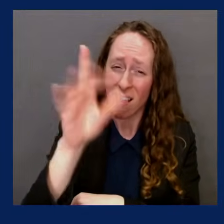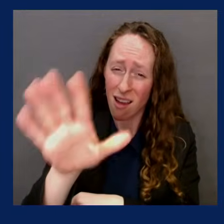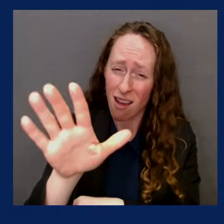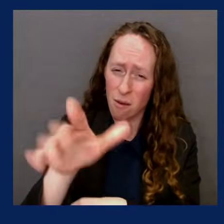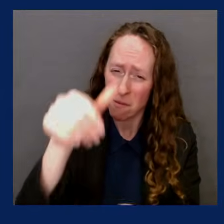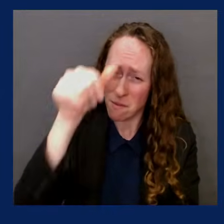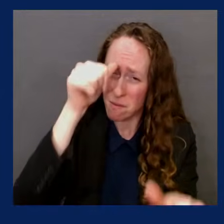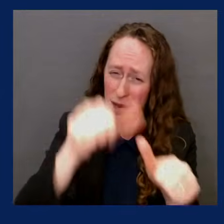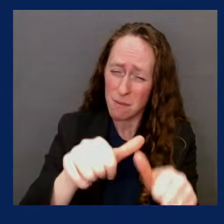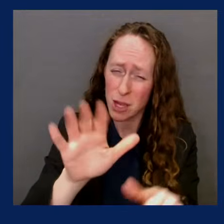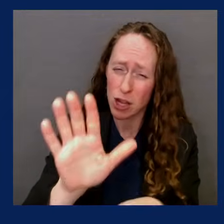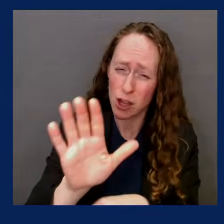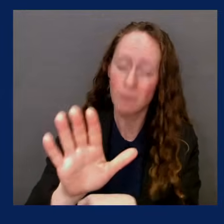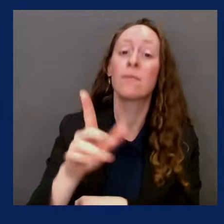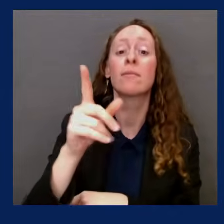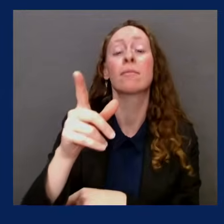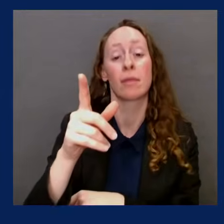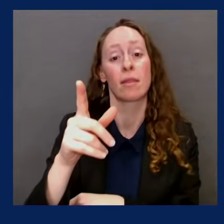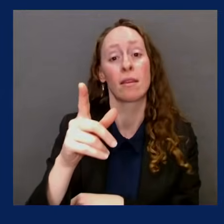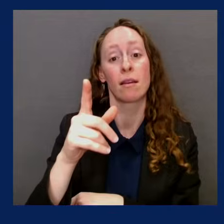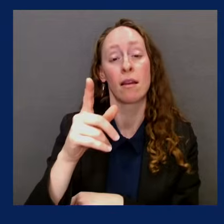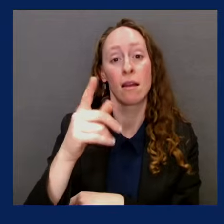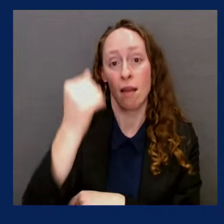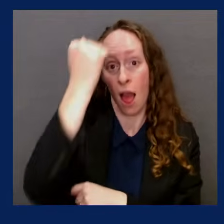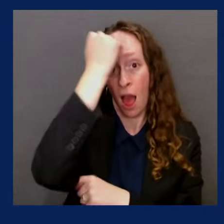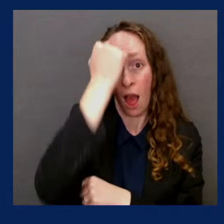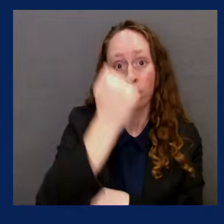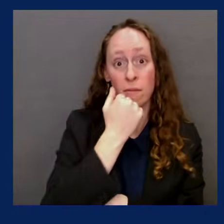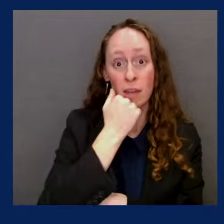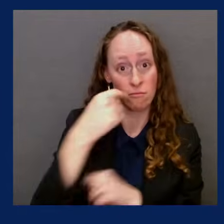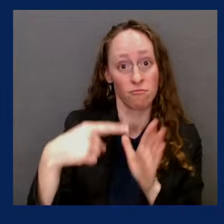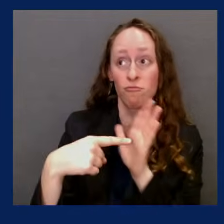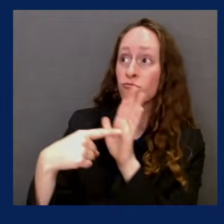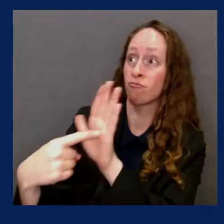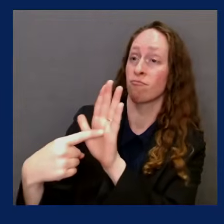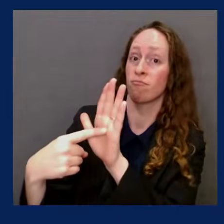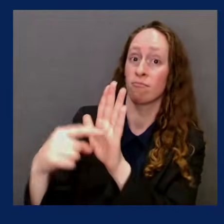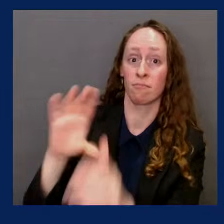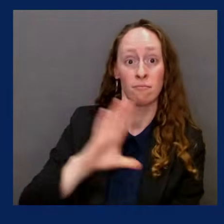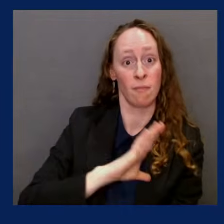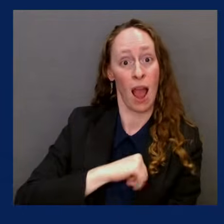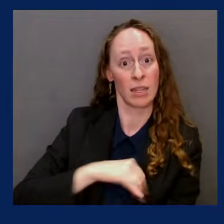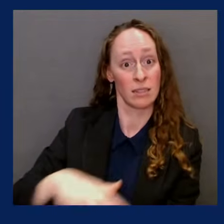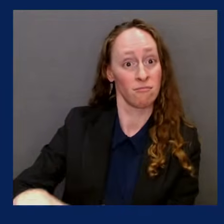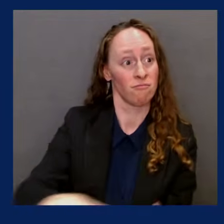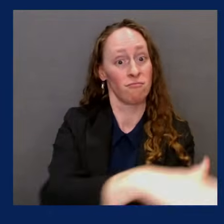of the Palestinian people in the Gaza Strip or anywhere else. Hamas is hiding behind Palestinian civilians,